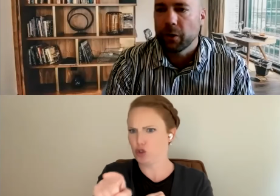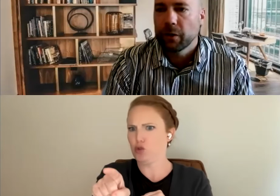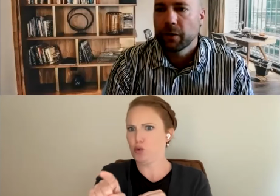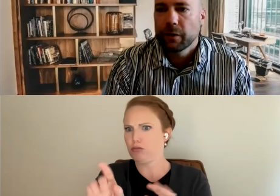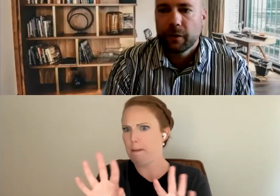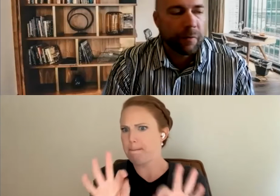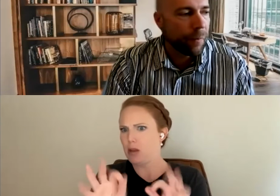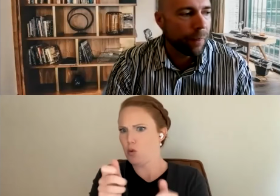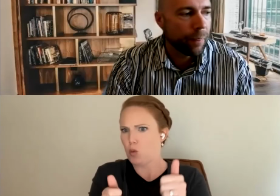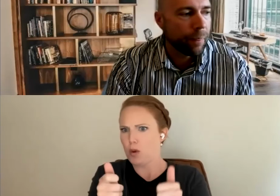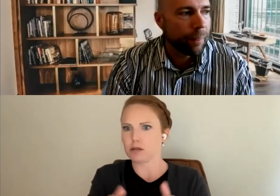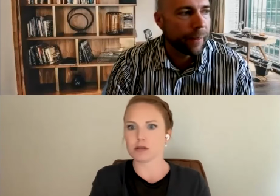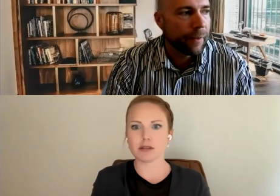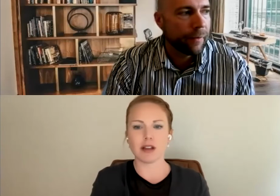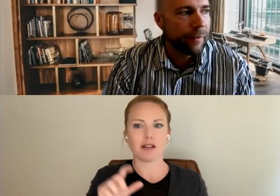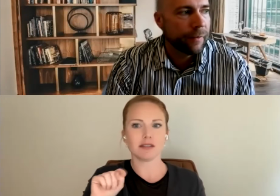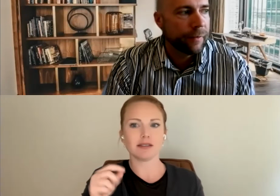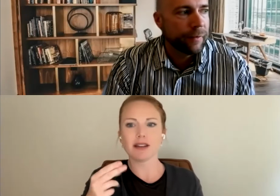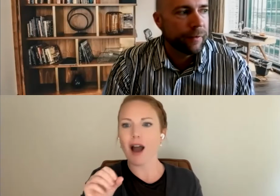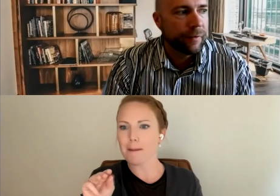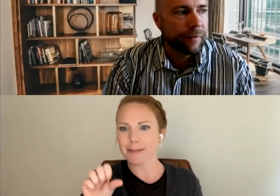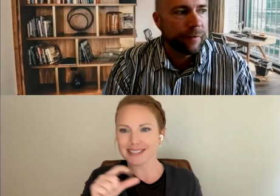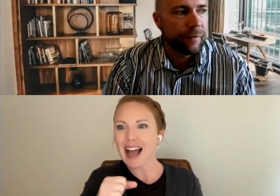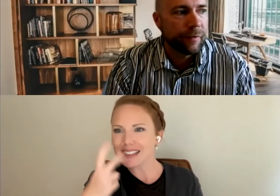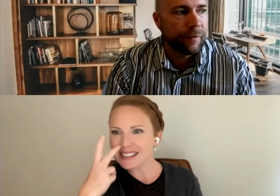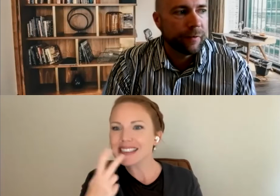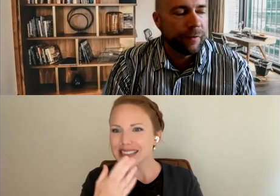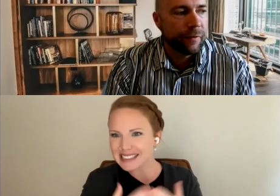[Thomas]: Oh okay so I do see, I do see some I do see the questions.